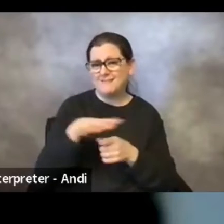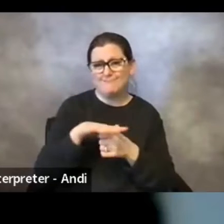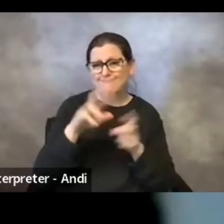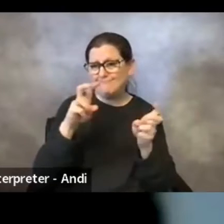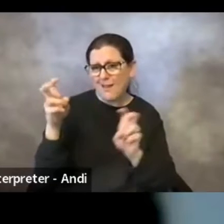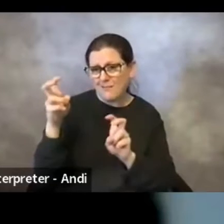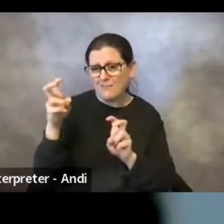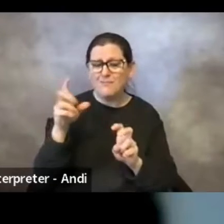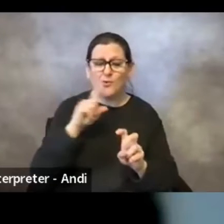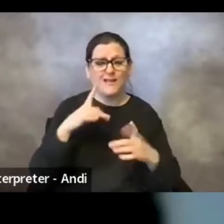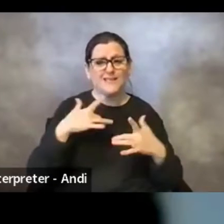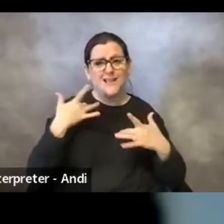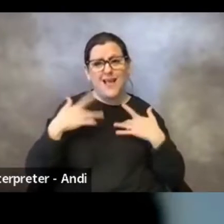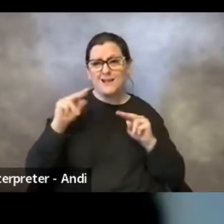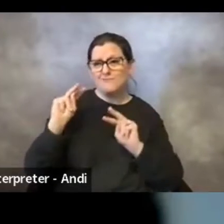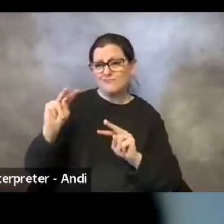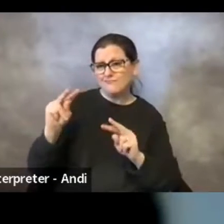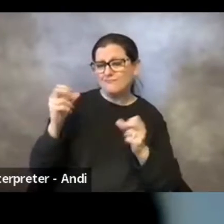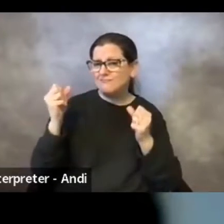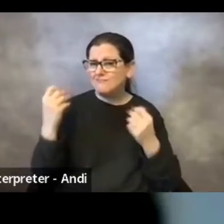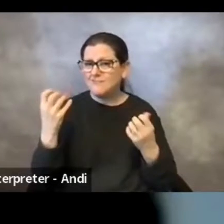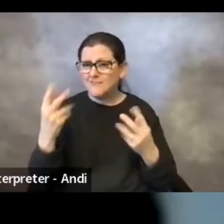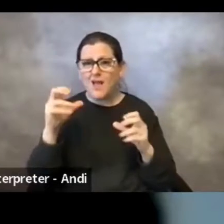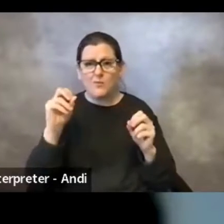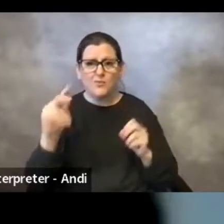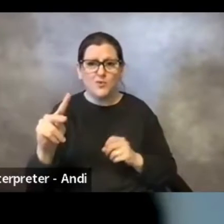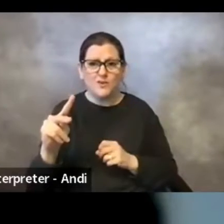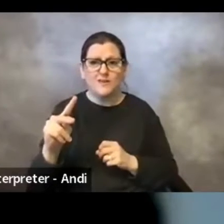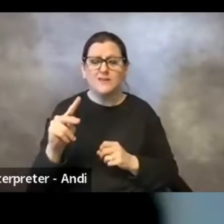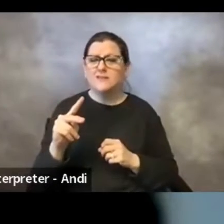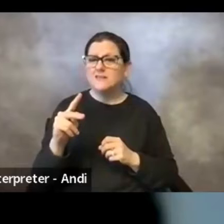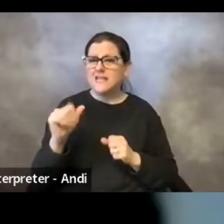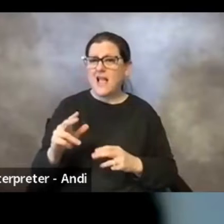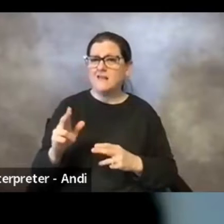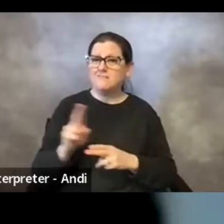excited about the many opportunities that can be leveraged from both of your